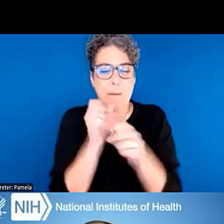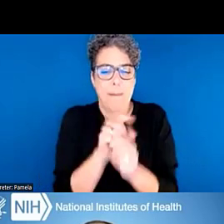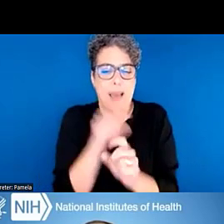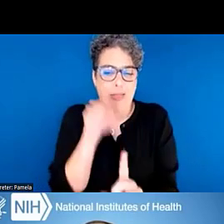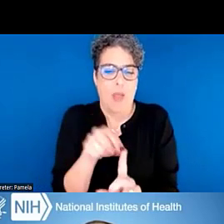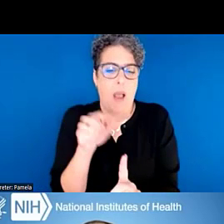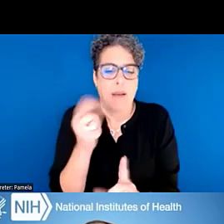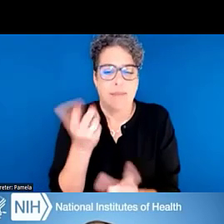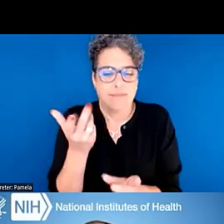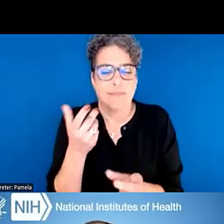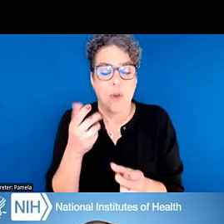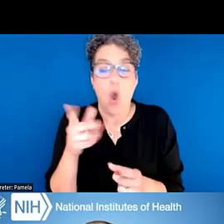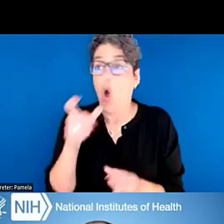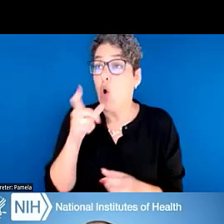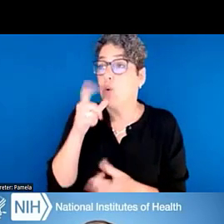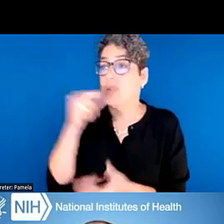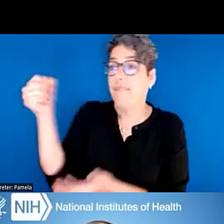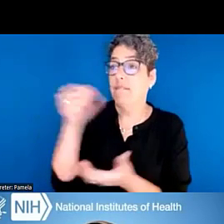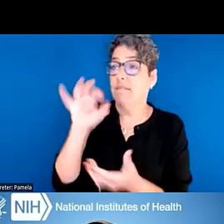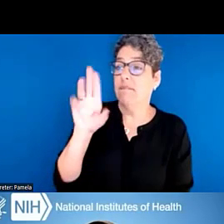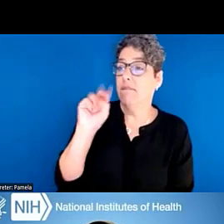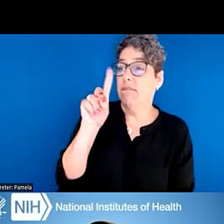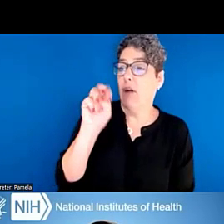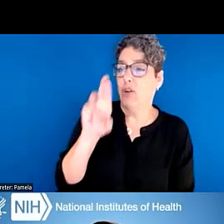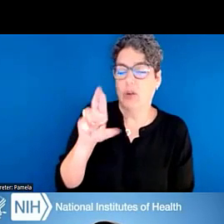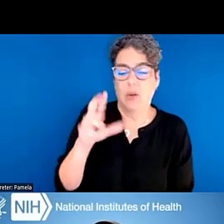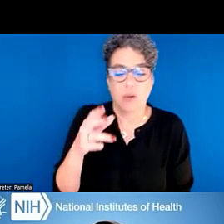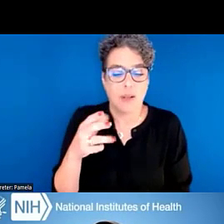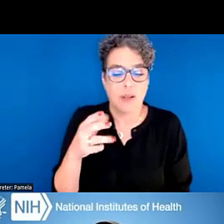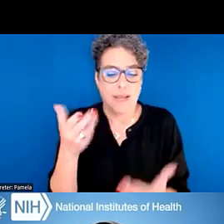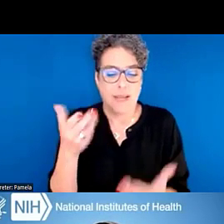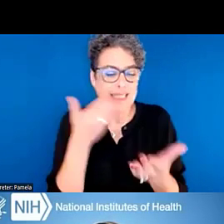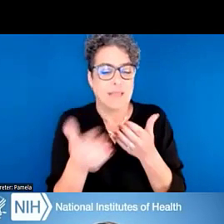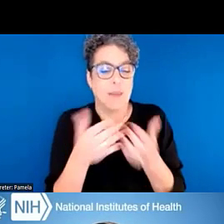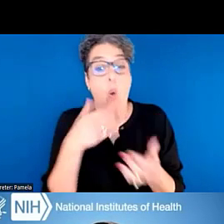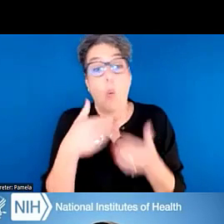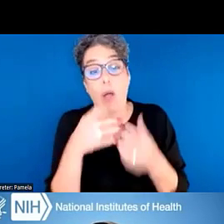Whether you have reached out to funding agencies, whether you have reached out to ORI,